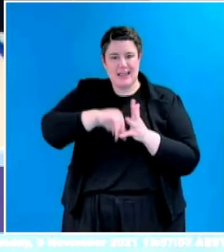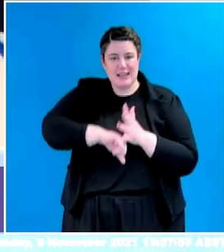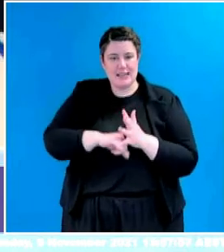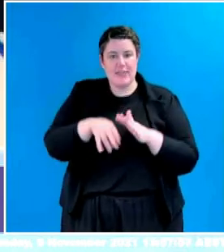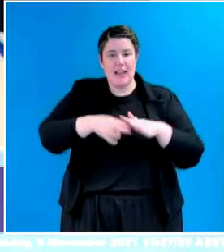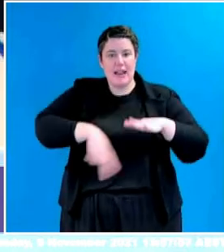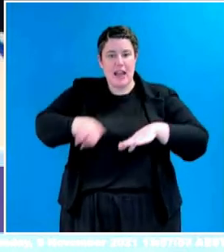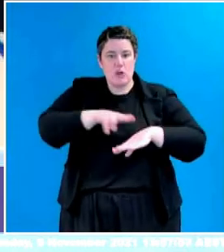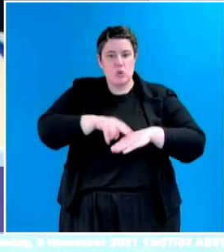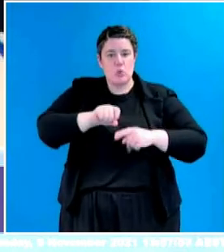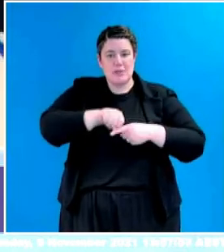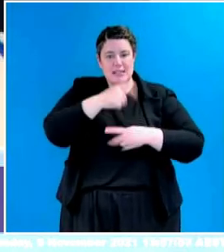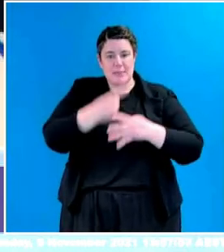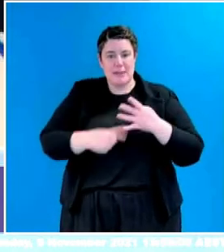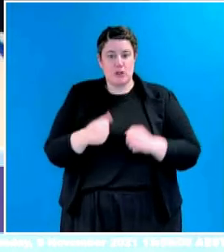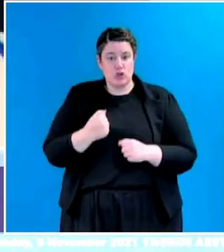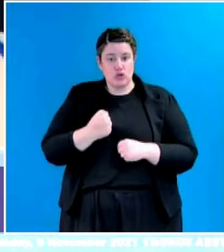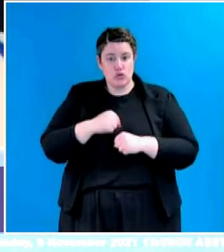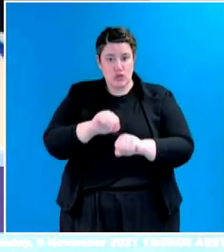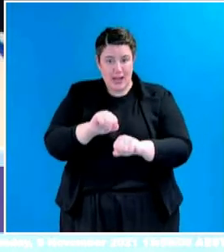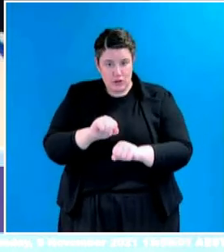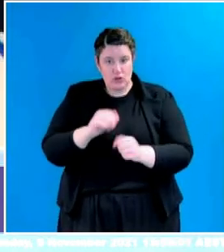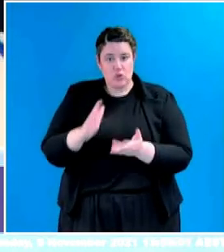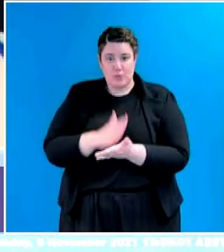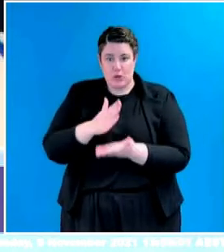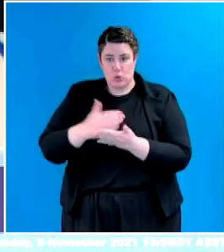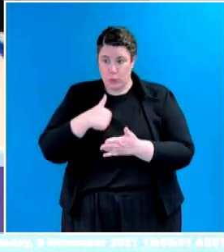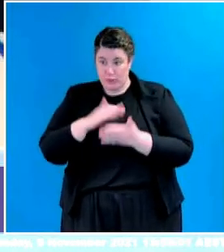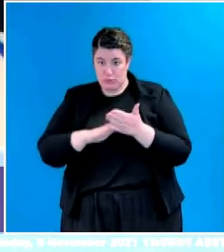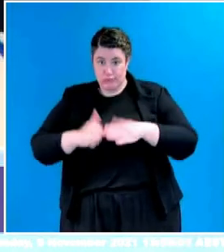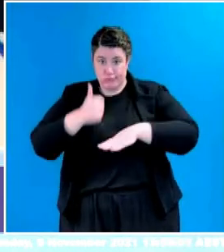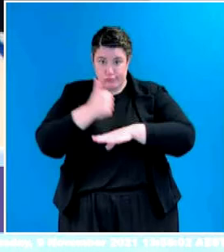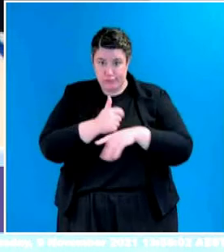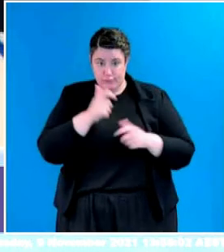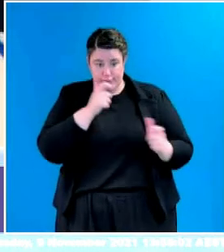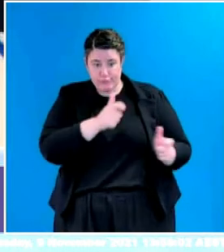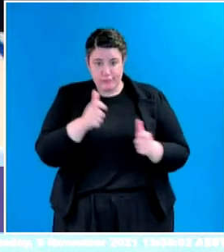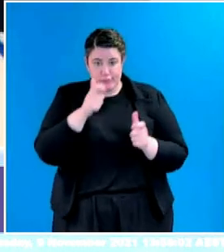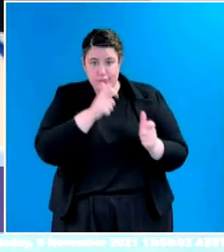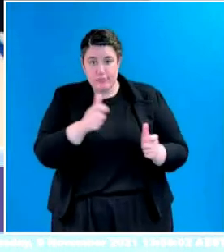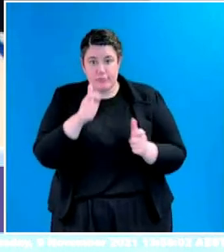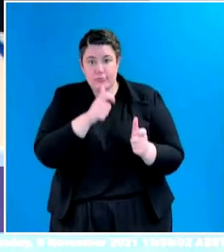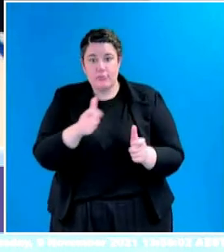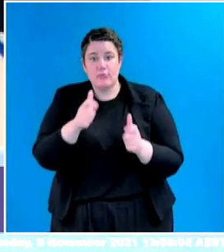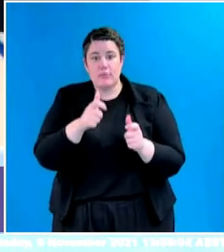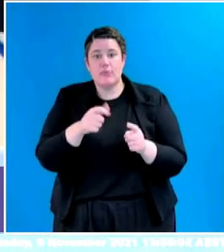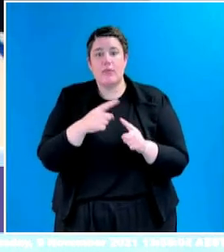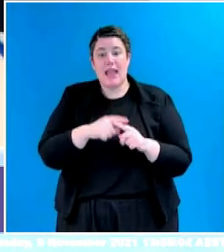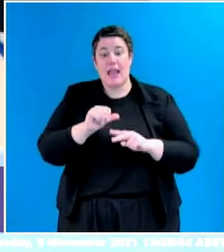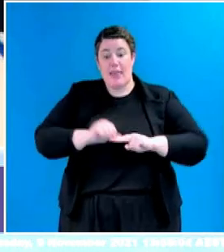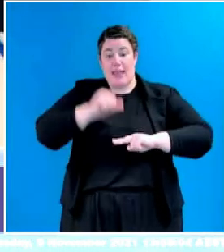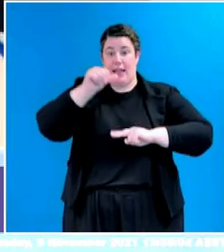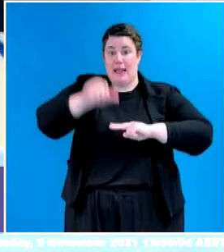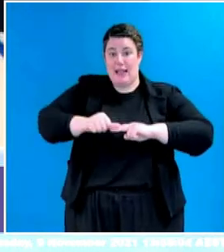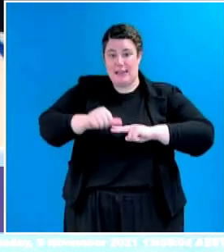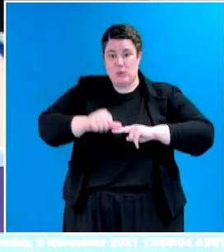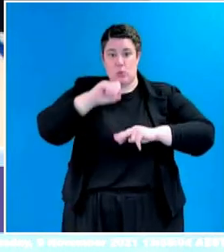of its implementation, as well as the development of the next disability strategy.